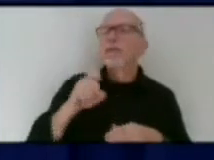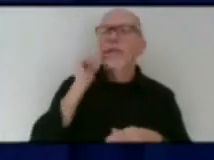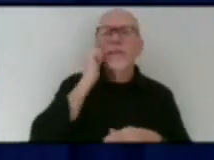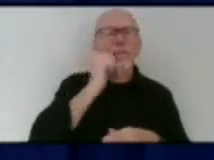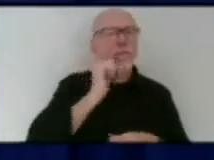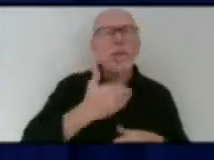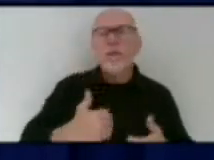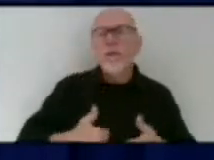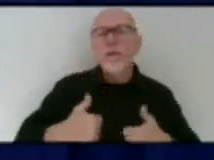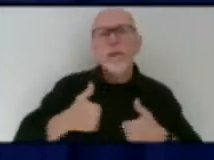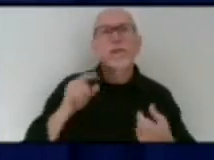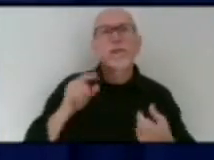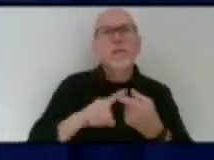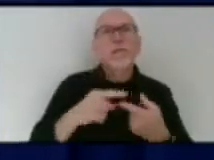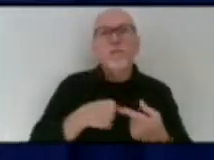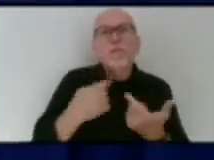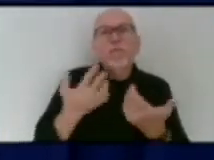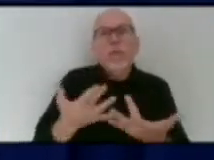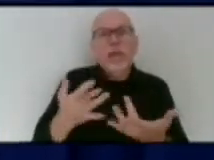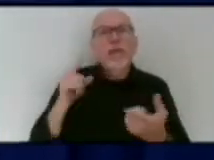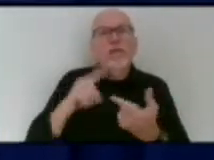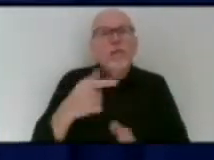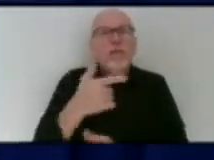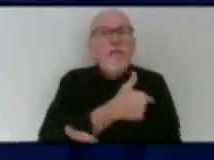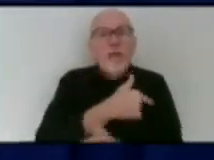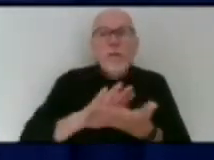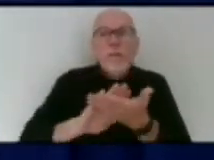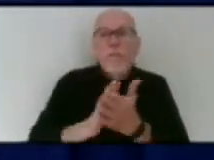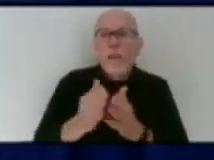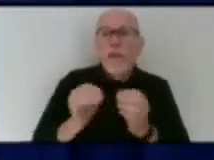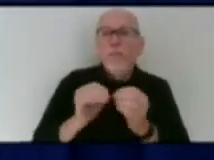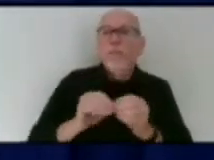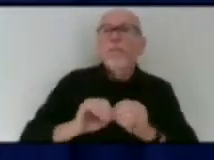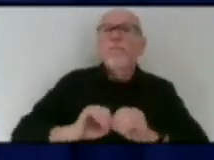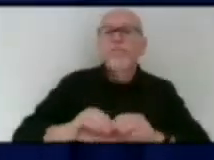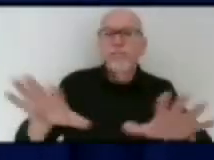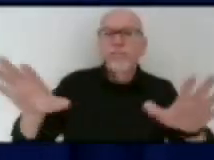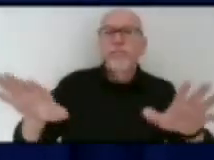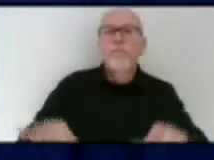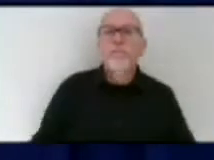for this vaccine to become more widely available, we continue to prepare for